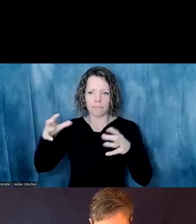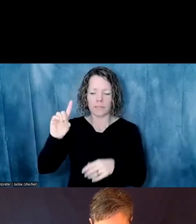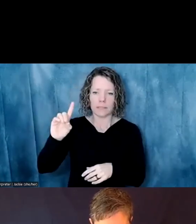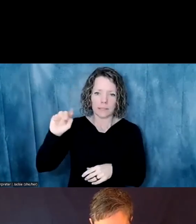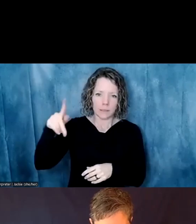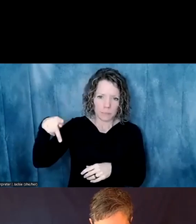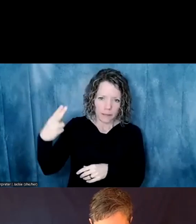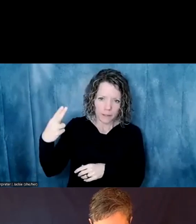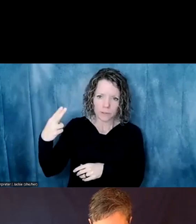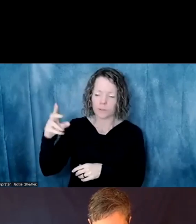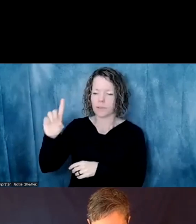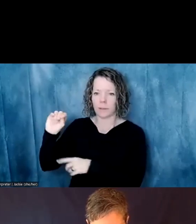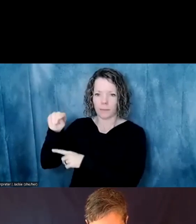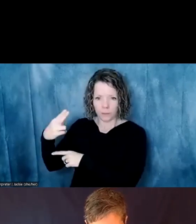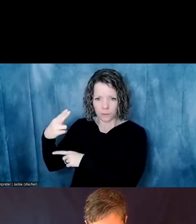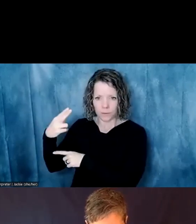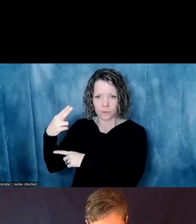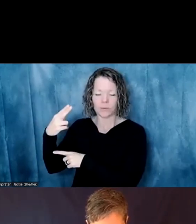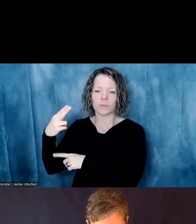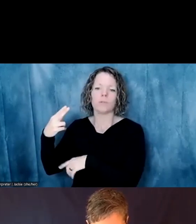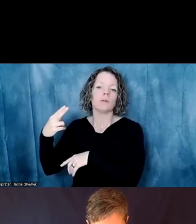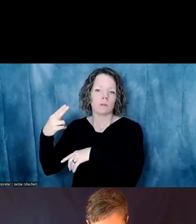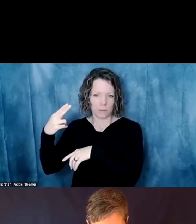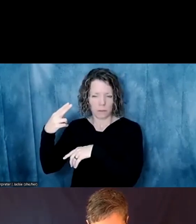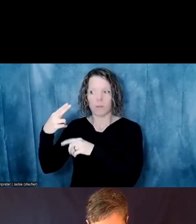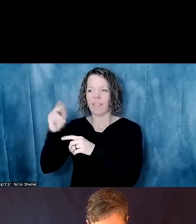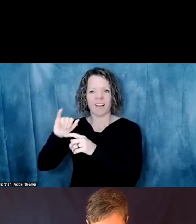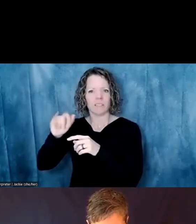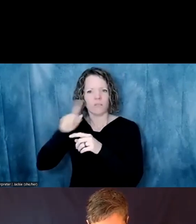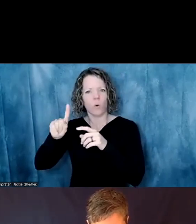forging new relationships and tearing down silos that have traditionally separated